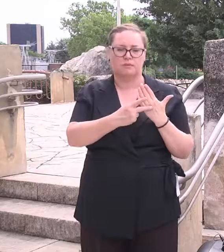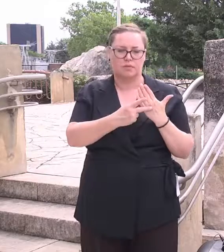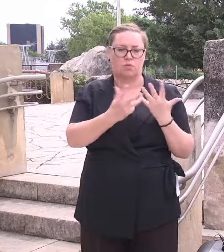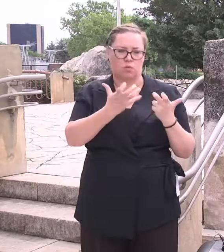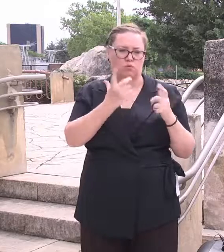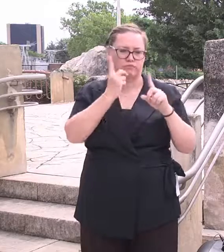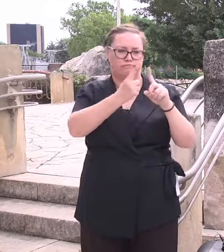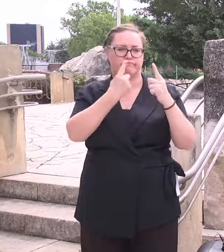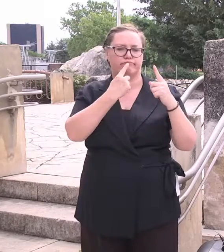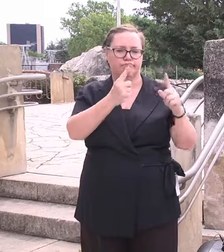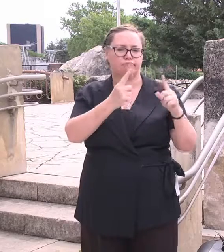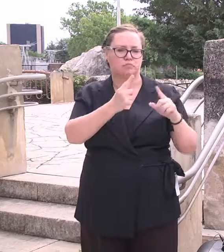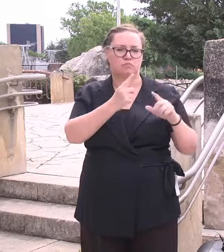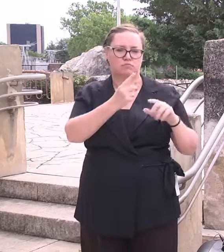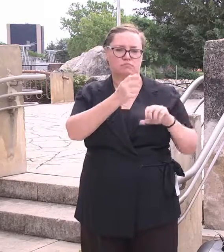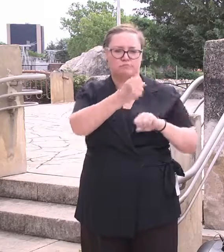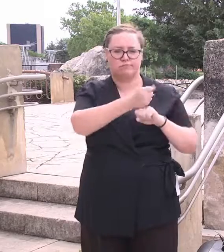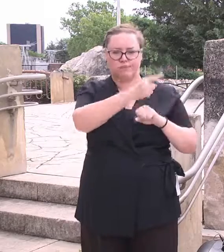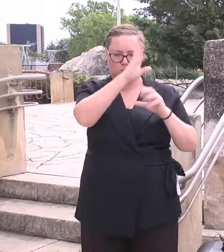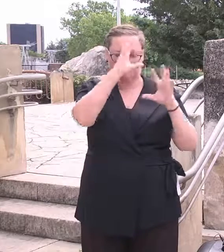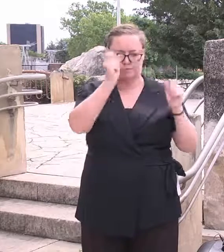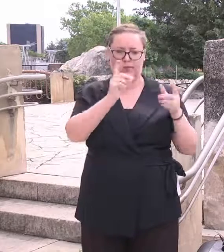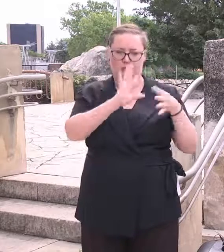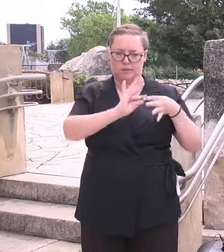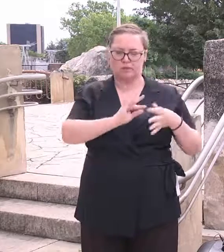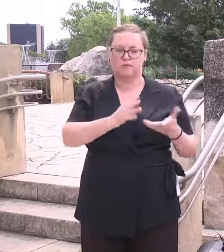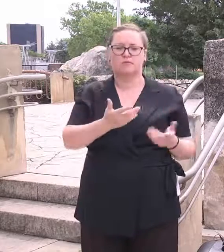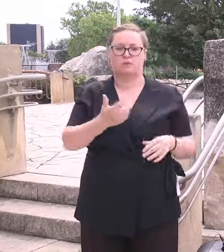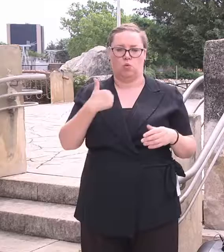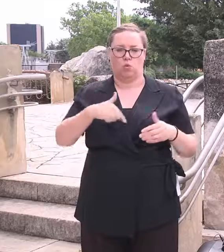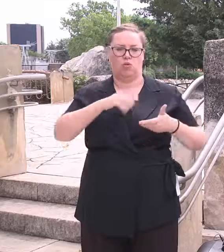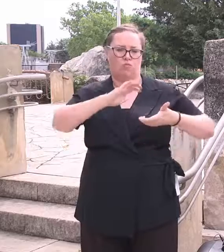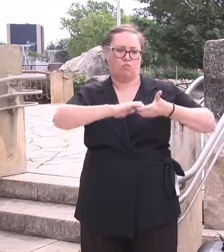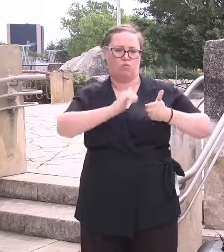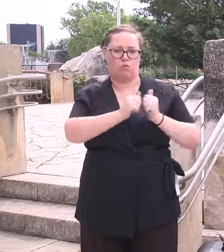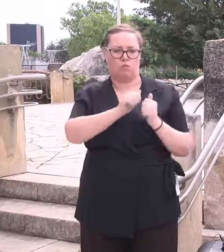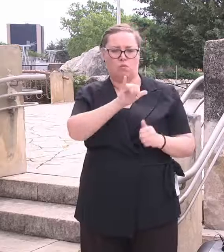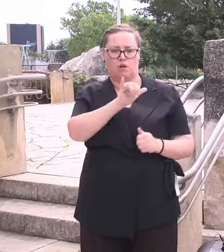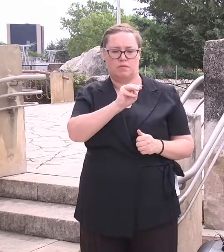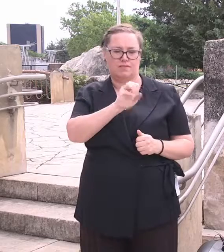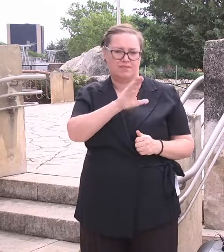the mayor's comments but the workforce alliance we're partnering with the YMCA and their job prep